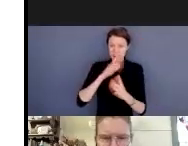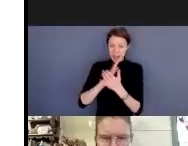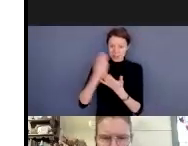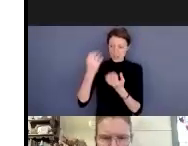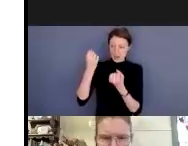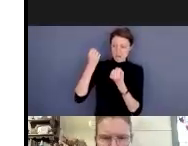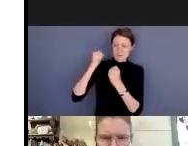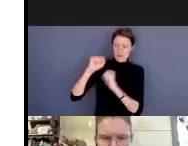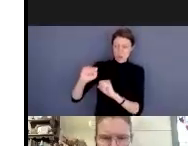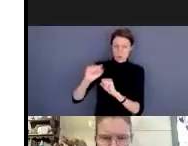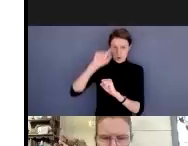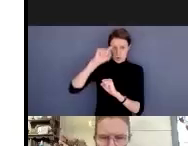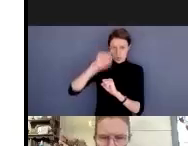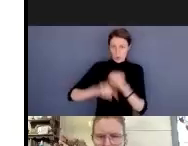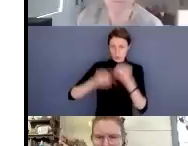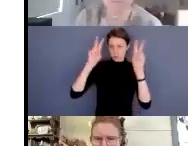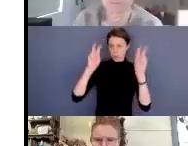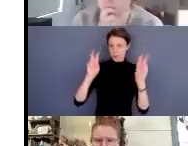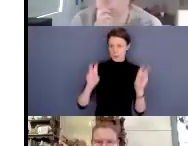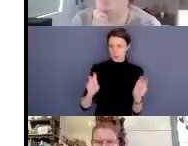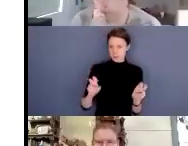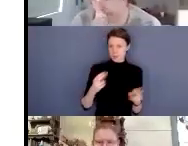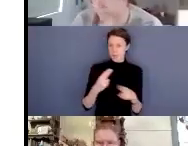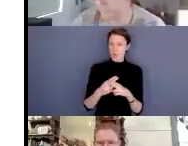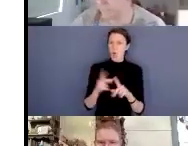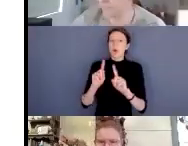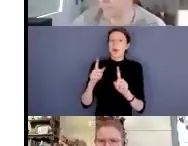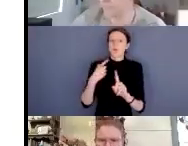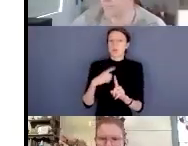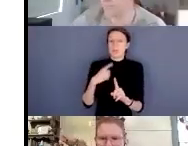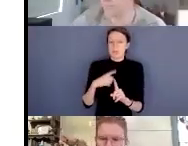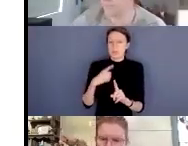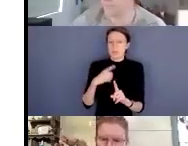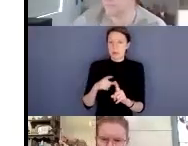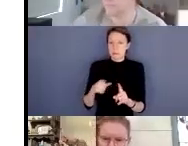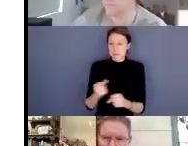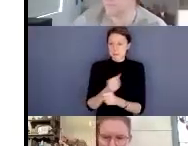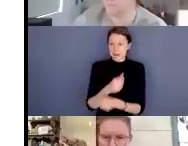reason in their own life, and that makes it hard for us to reach them. But to take it to that